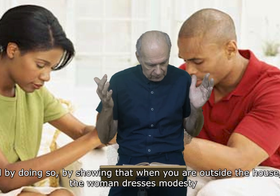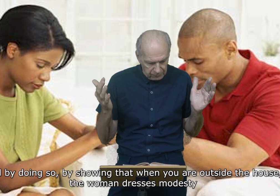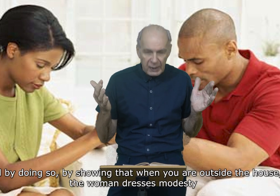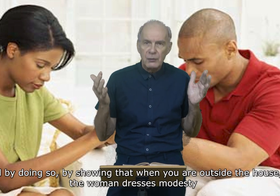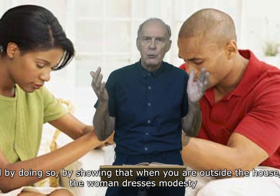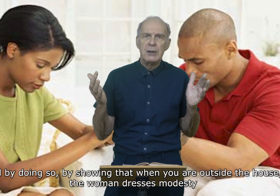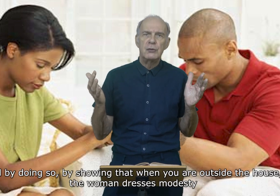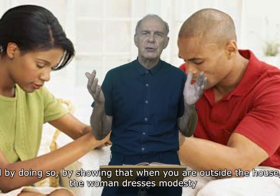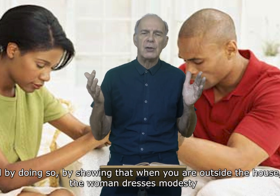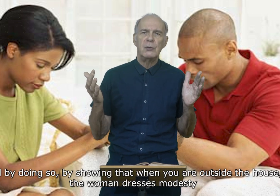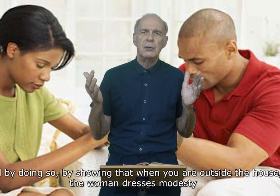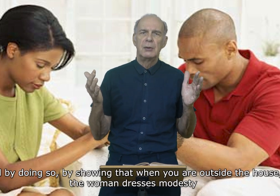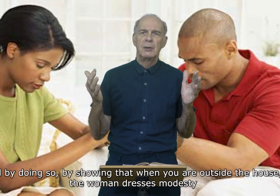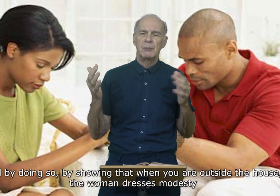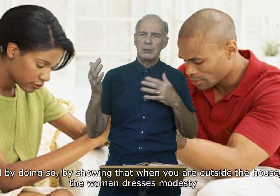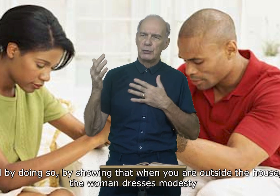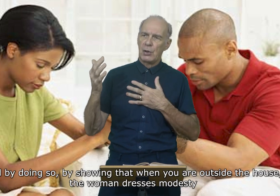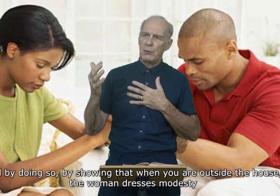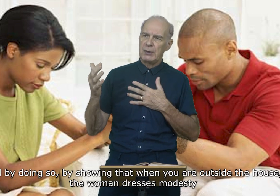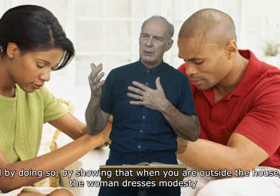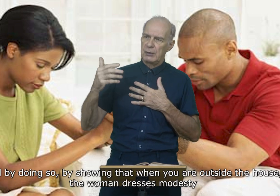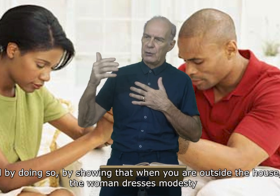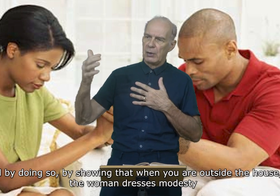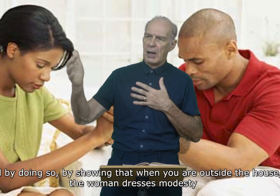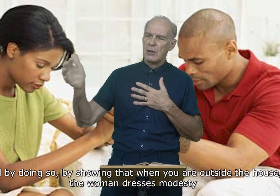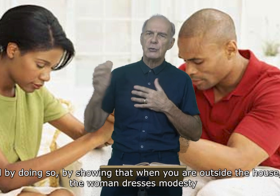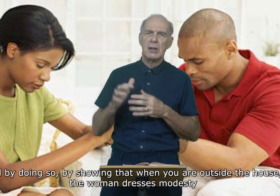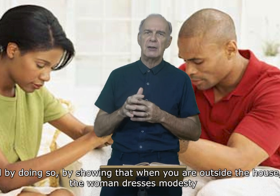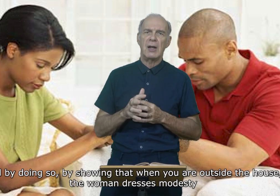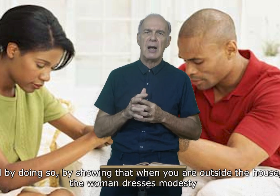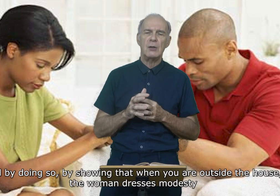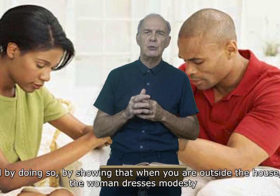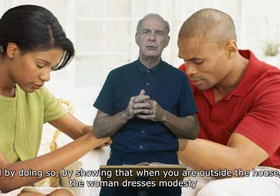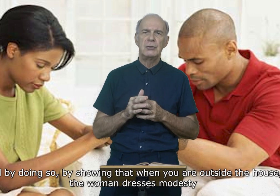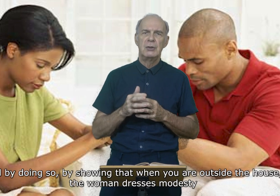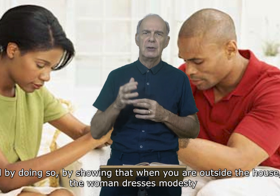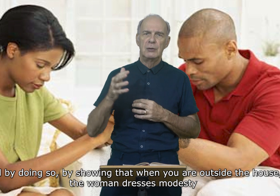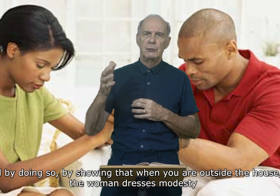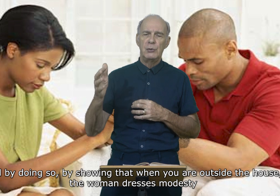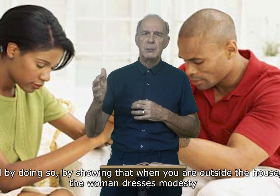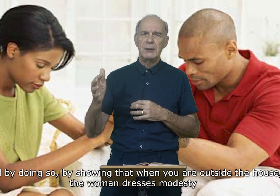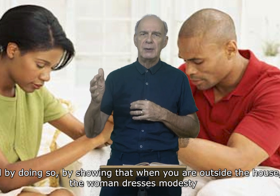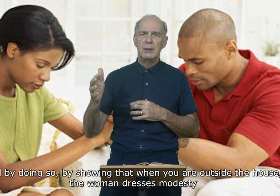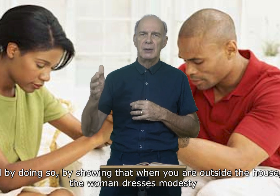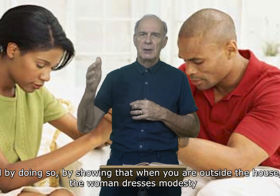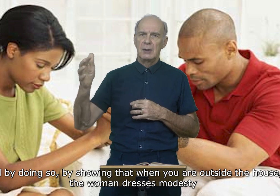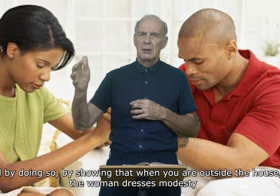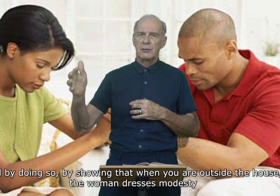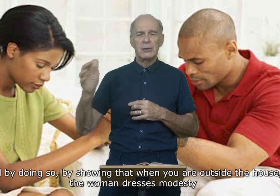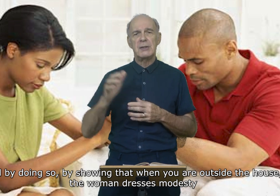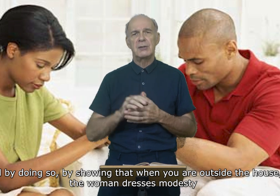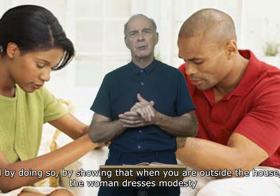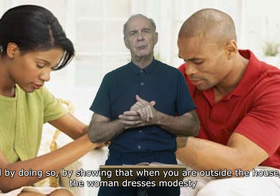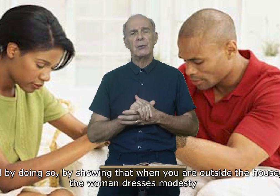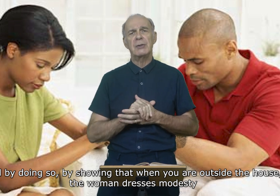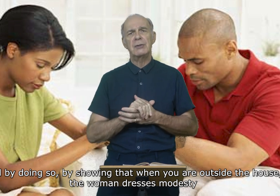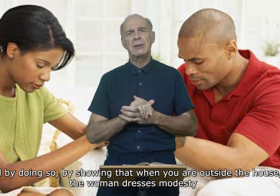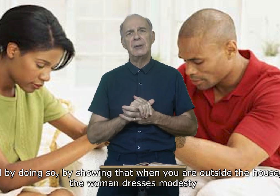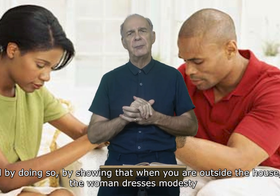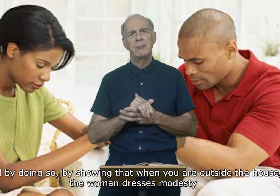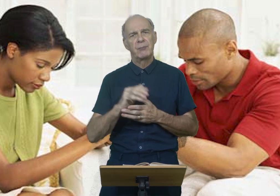And by doing so, by showing that when you are outside the house, the woman dresses modesty